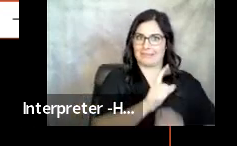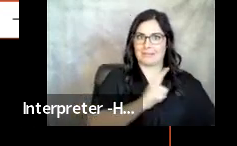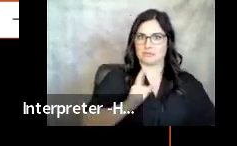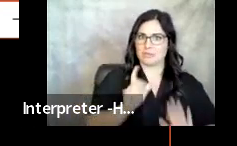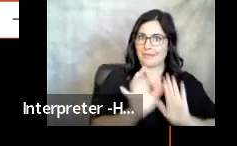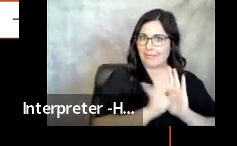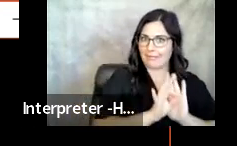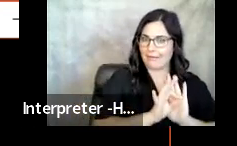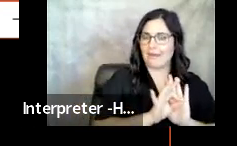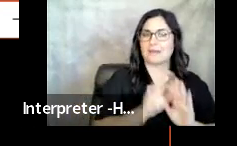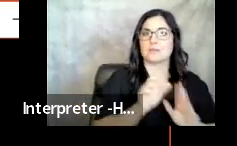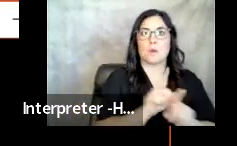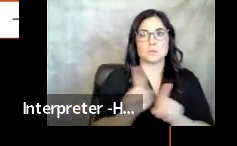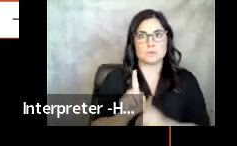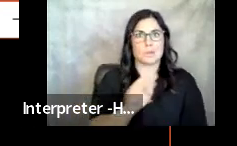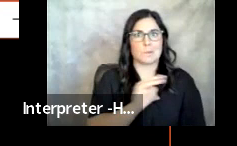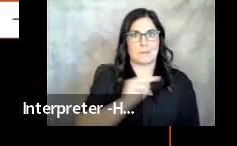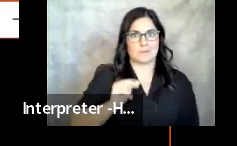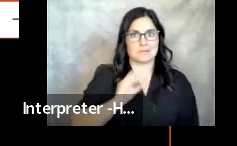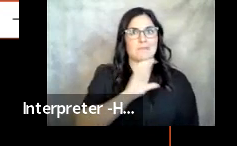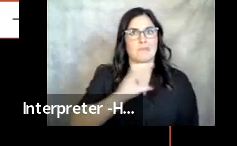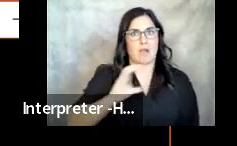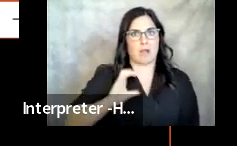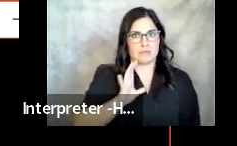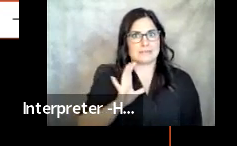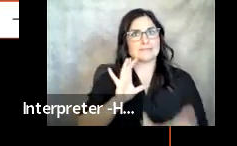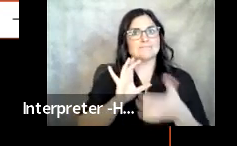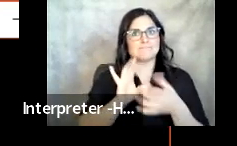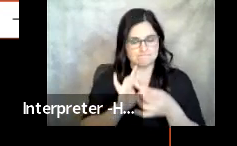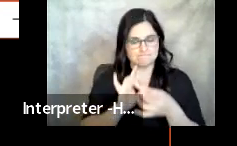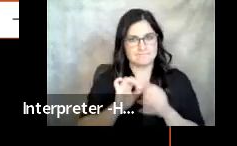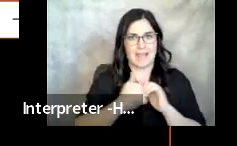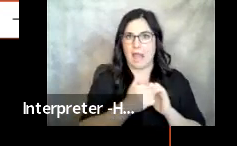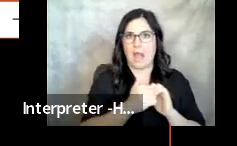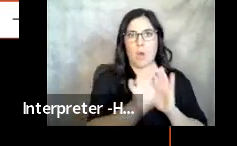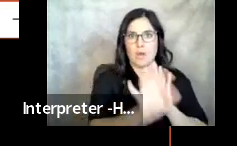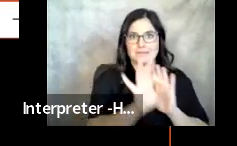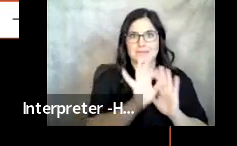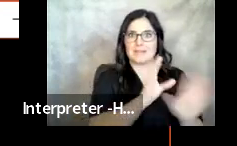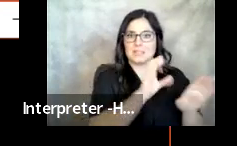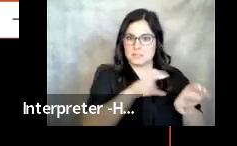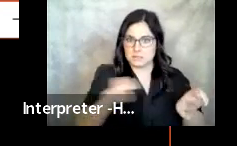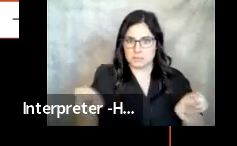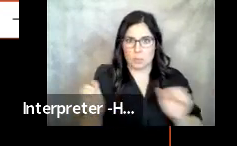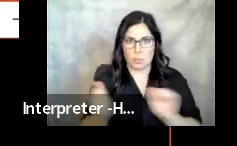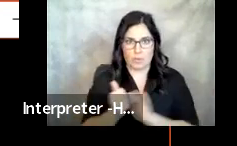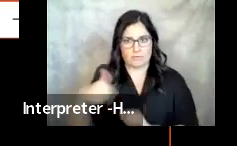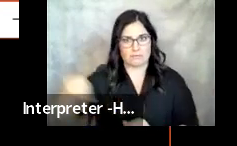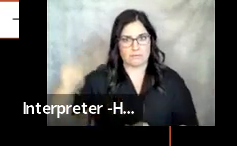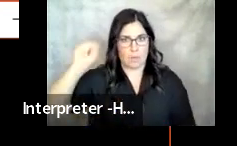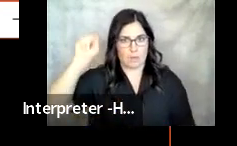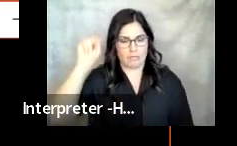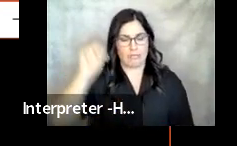Elect members of Congress, members of the. House of Representatives. And the Senate? What role are they going to play?